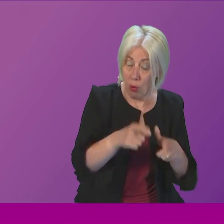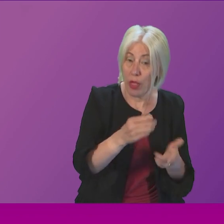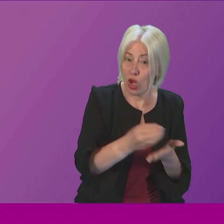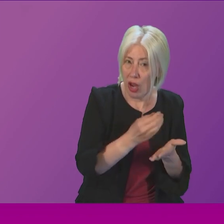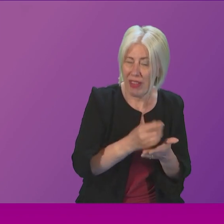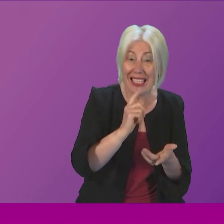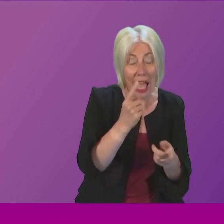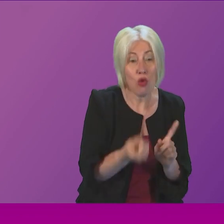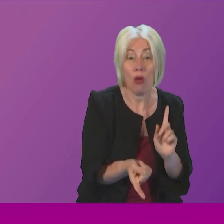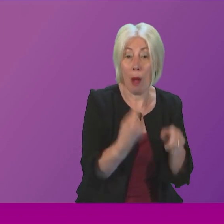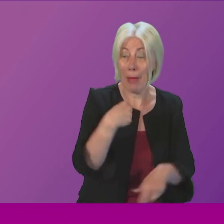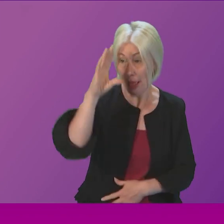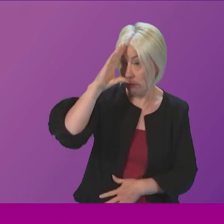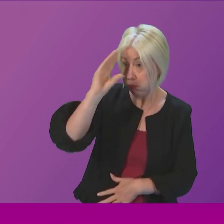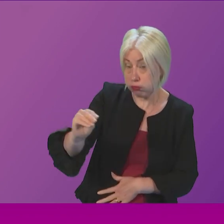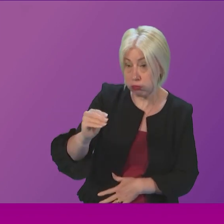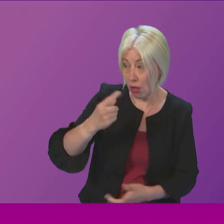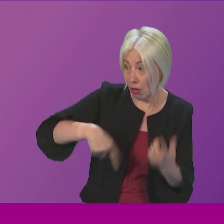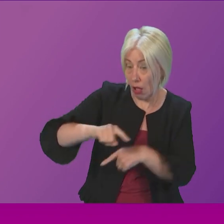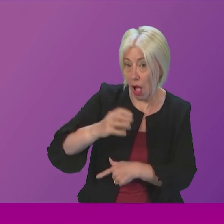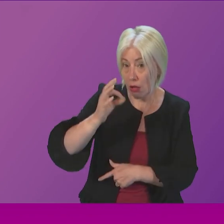report back and let us see where those discussions have gone?